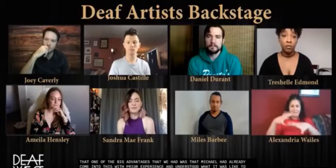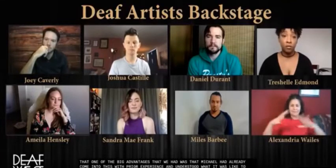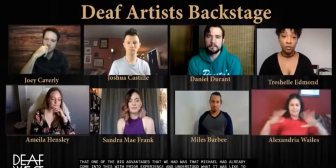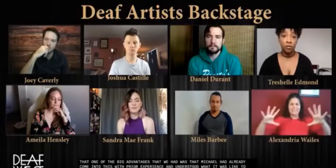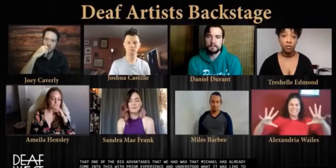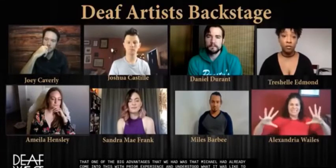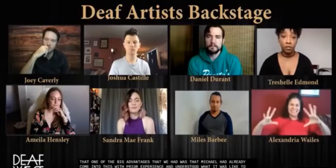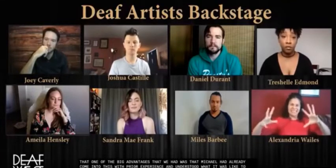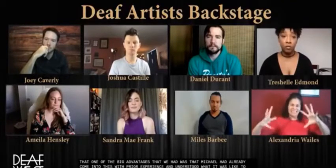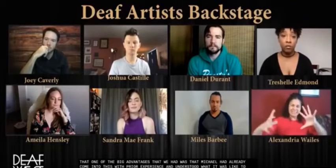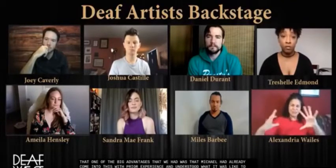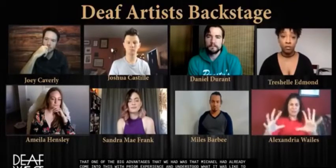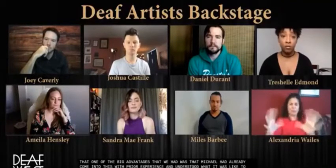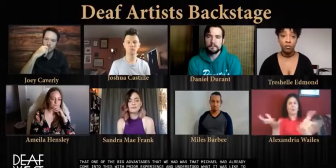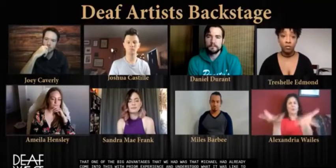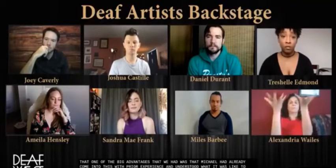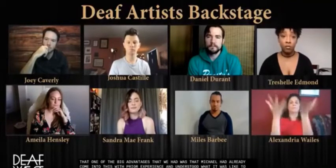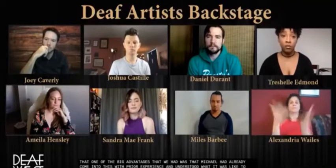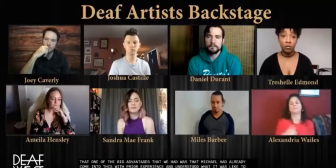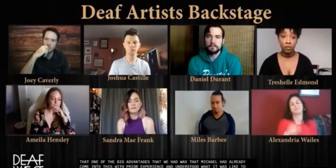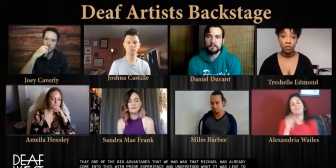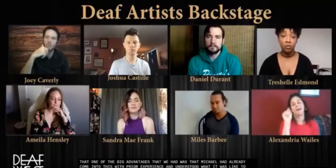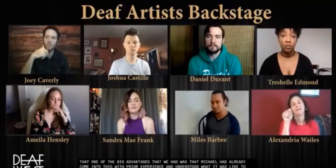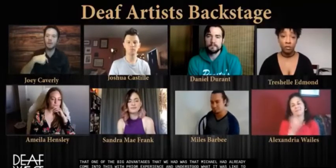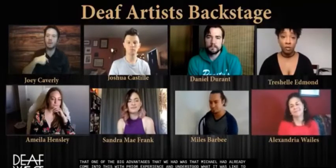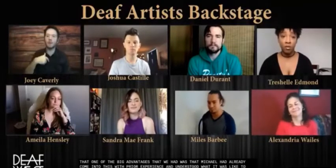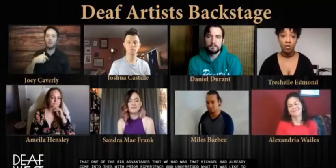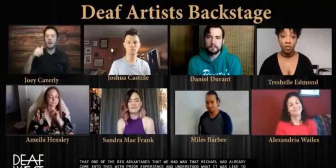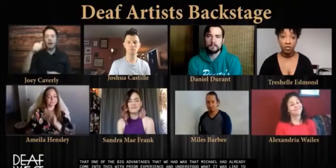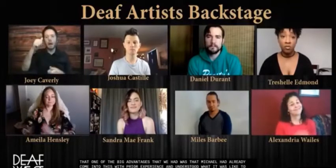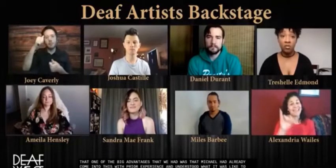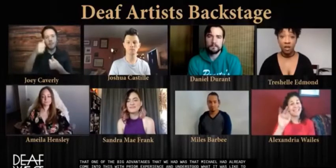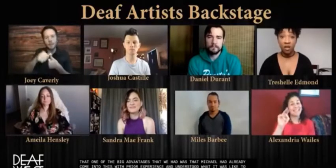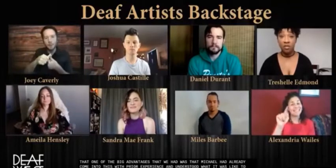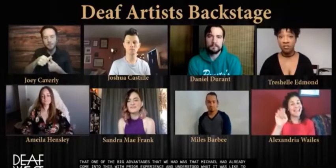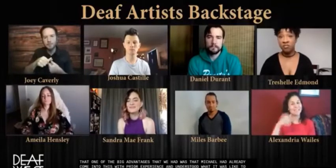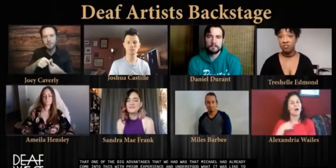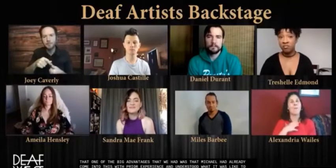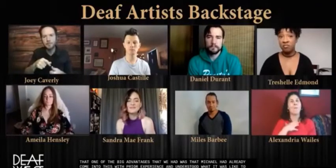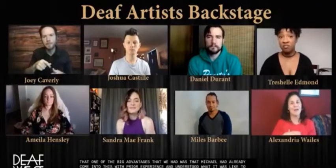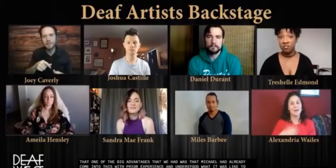How we could be most creative and meld this into a cohesive show.